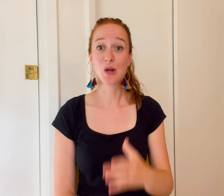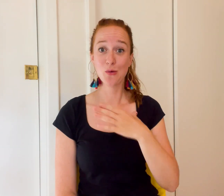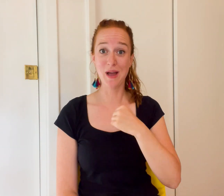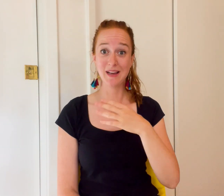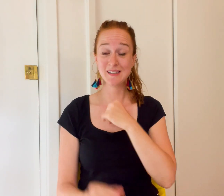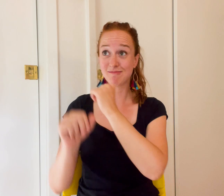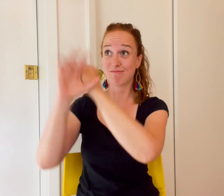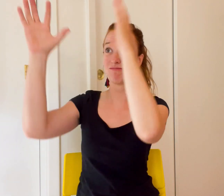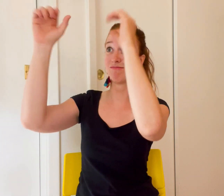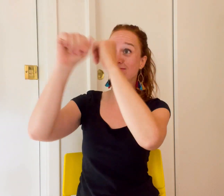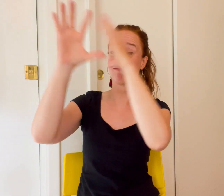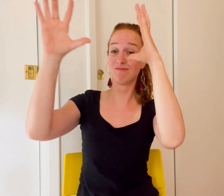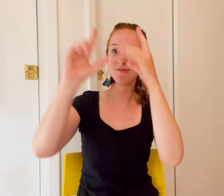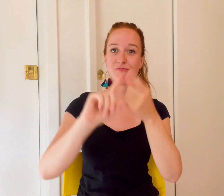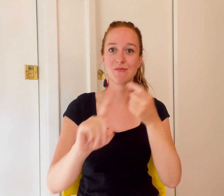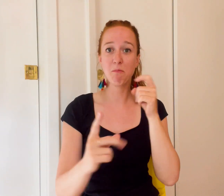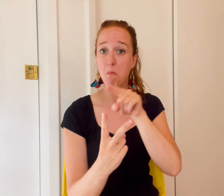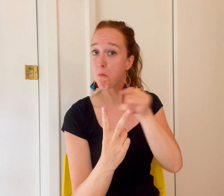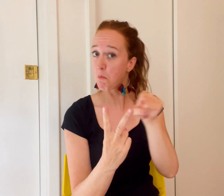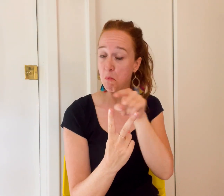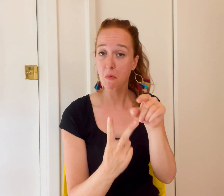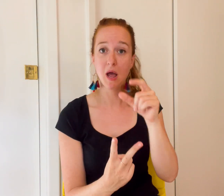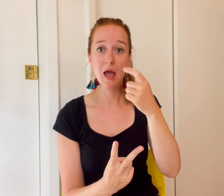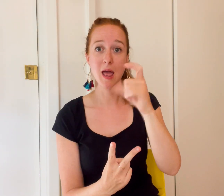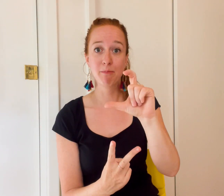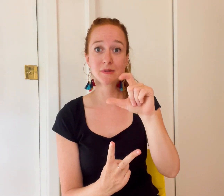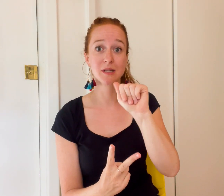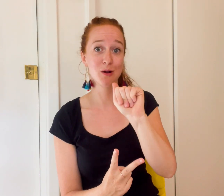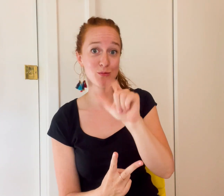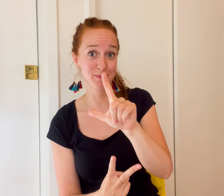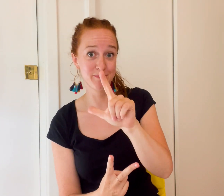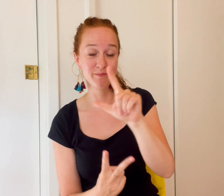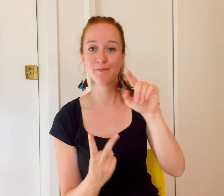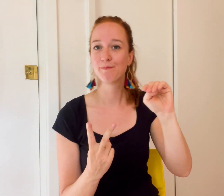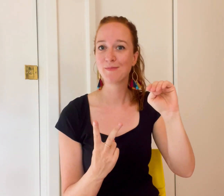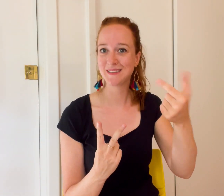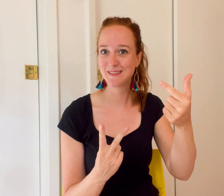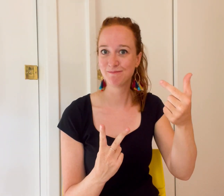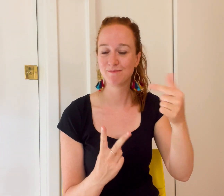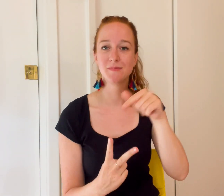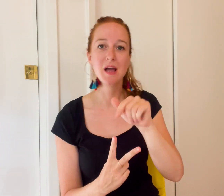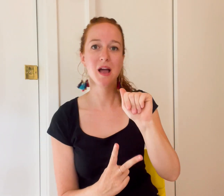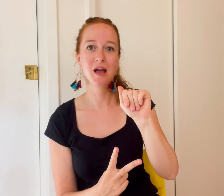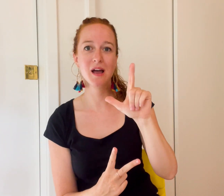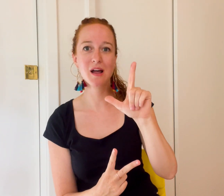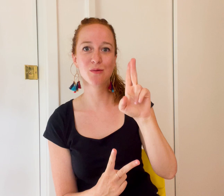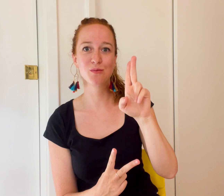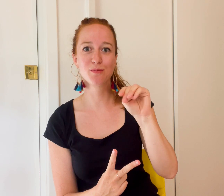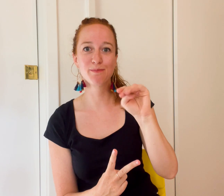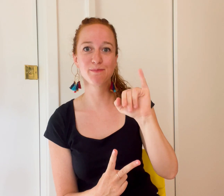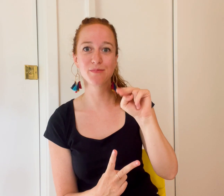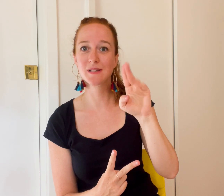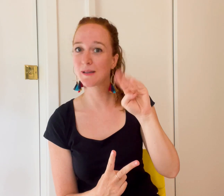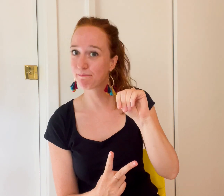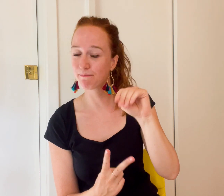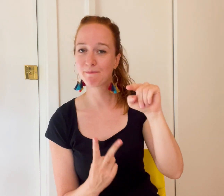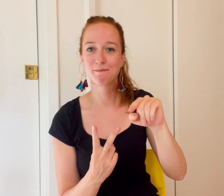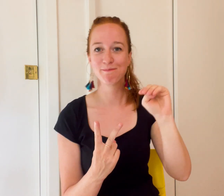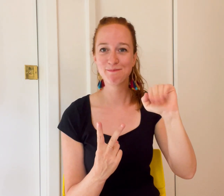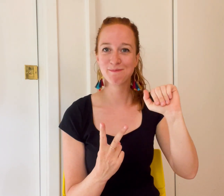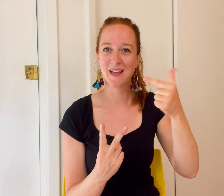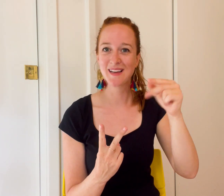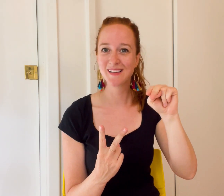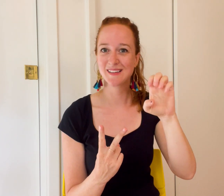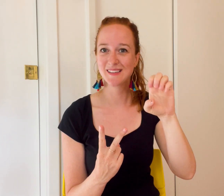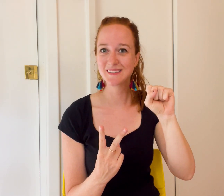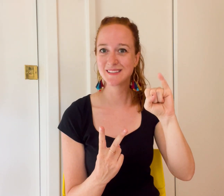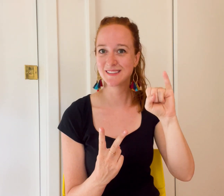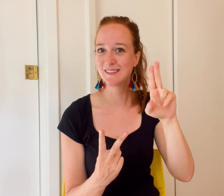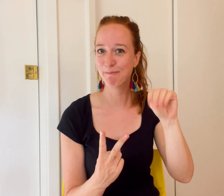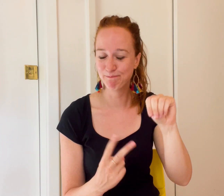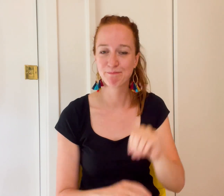and white fireworks from aluminum (Al) or magnesium (Mg).